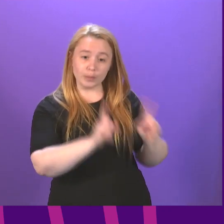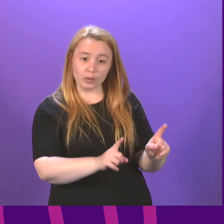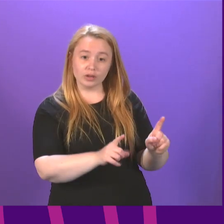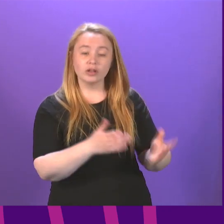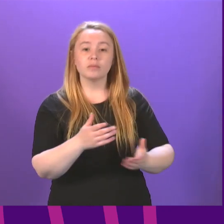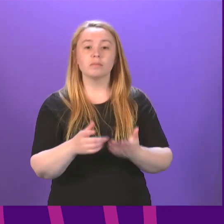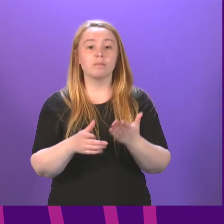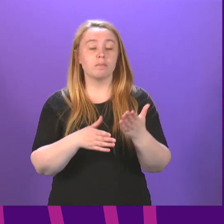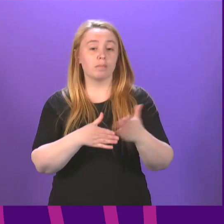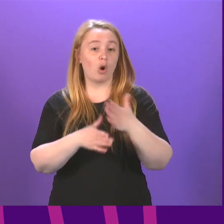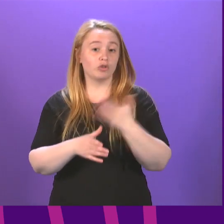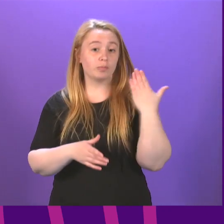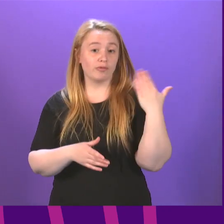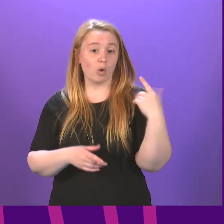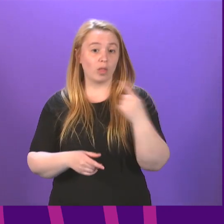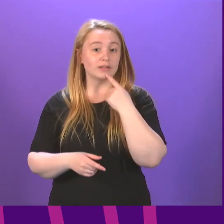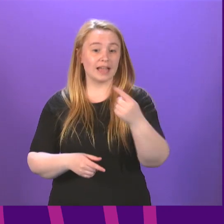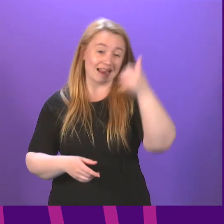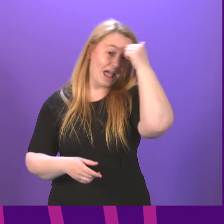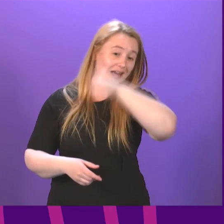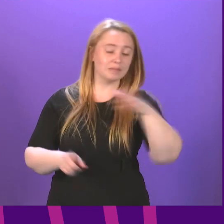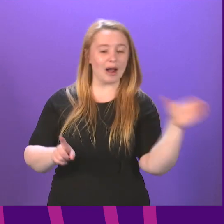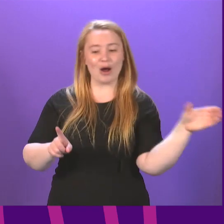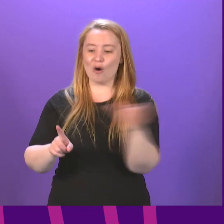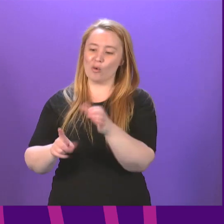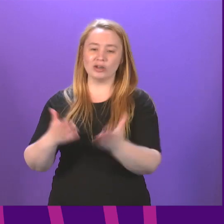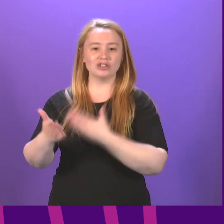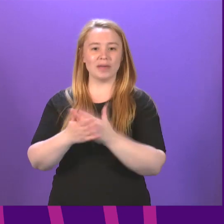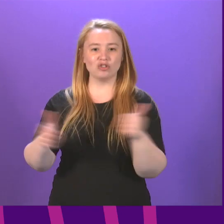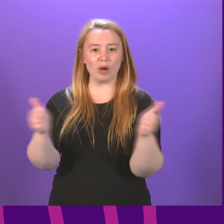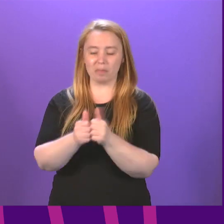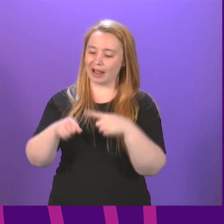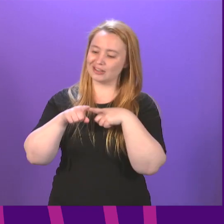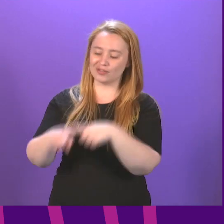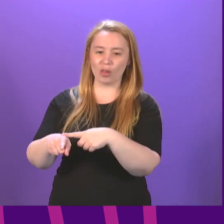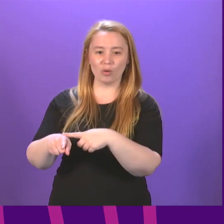a suitably qualified and experienced expert at the site to ensure compliance and to monitor progress